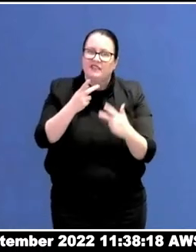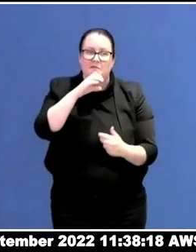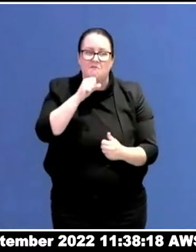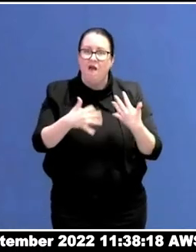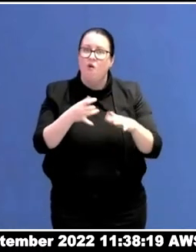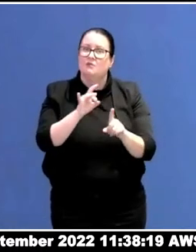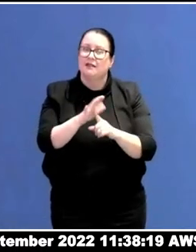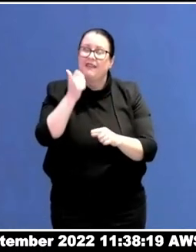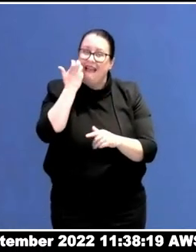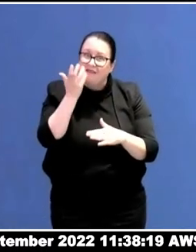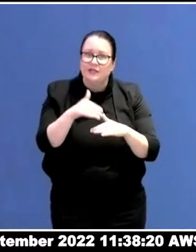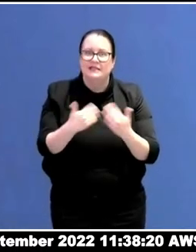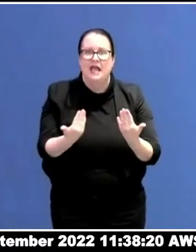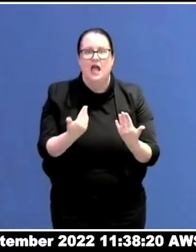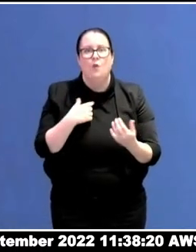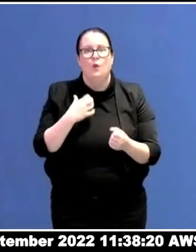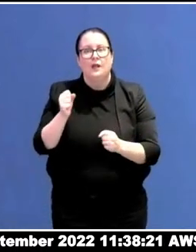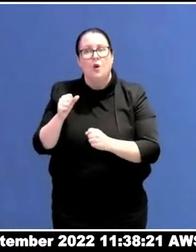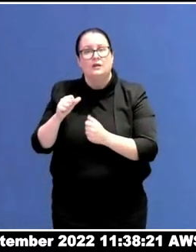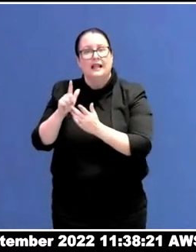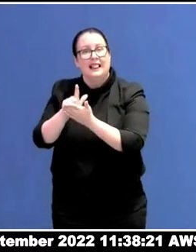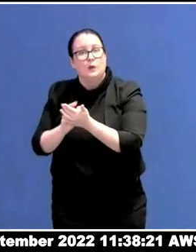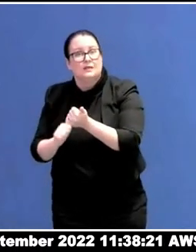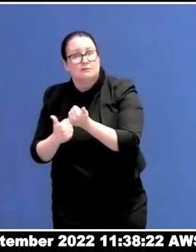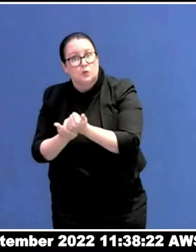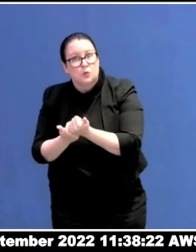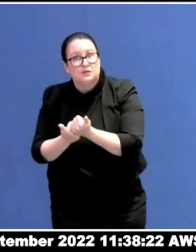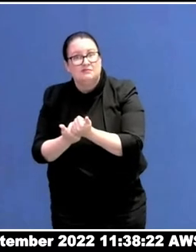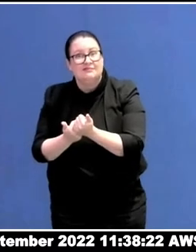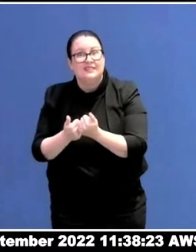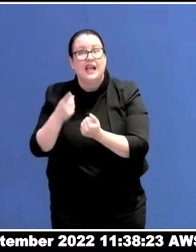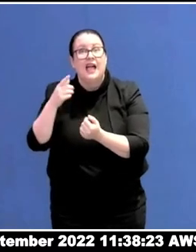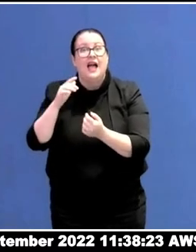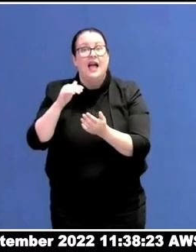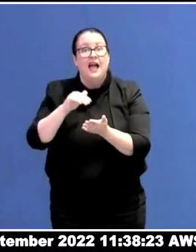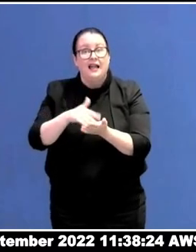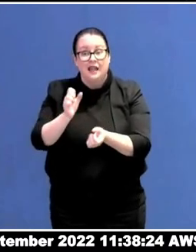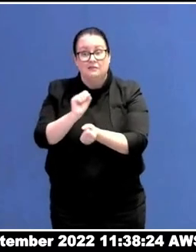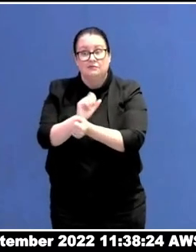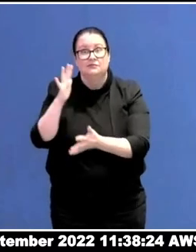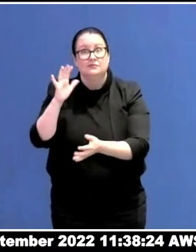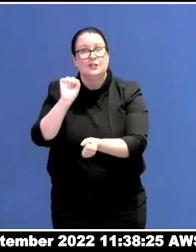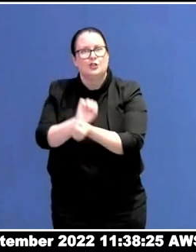We connected him to legal assistance, and he has stayed in contact with us since he got